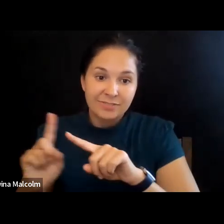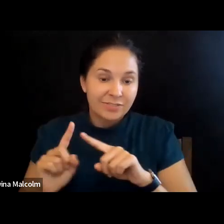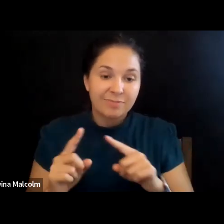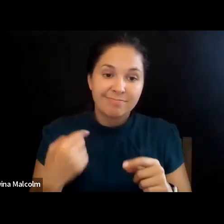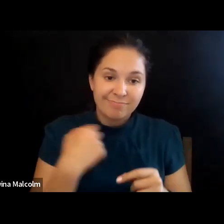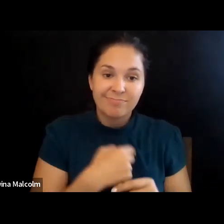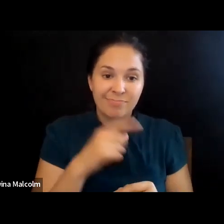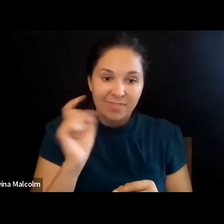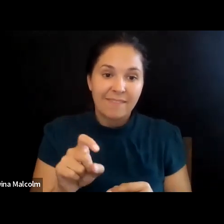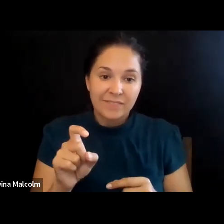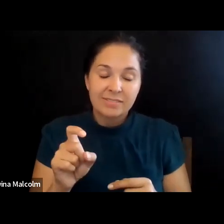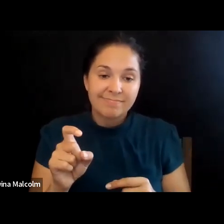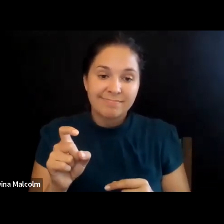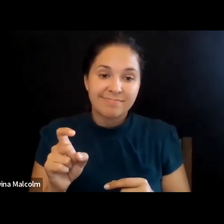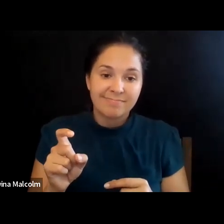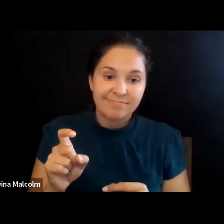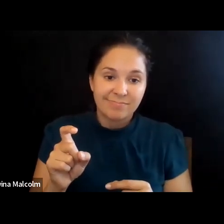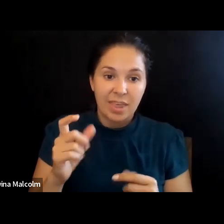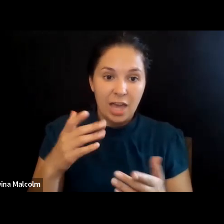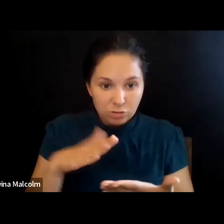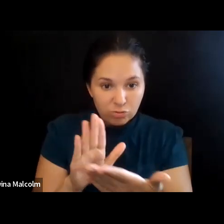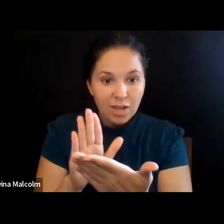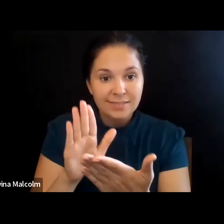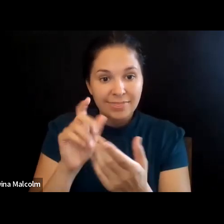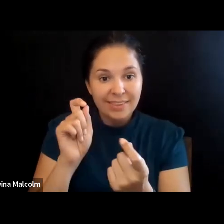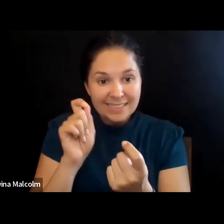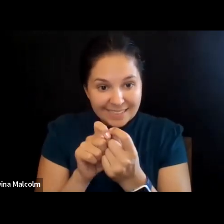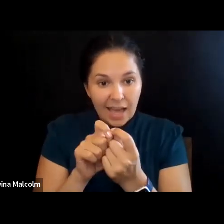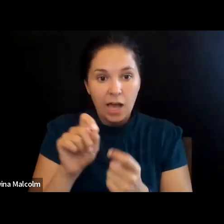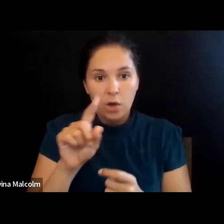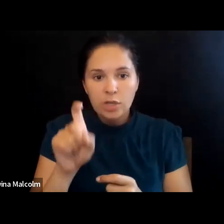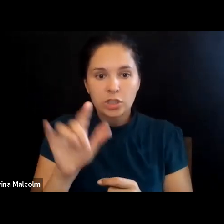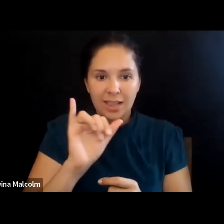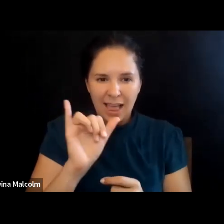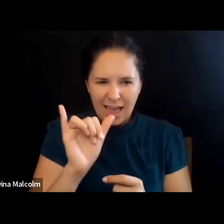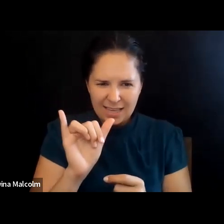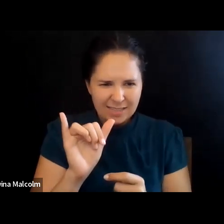differently. And if we understand that every county is operating things